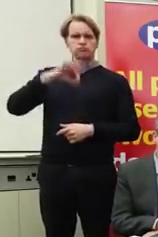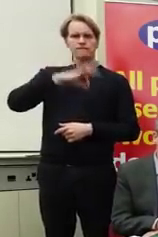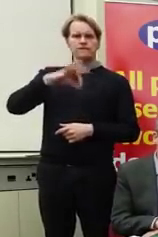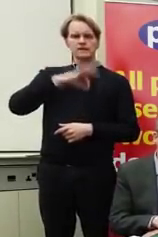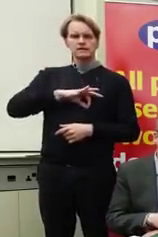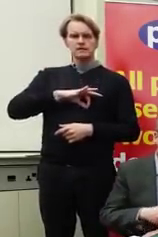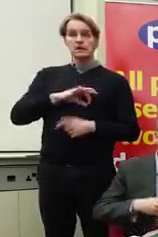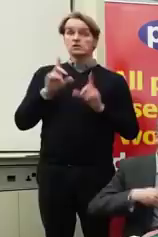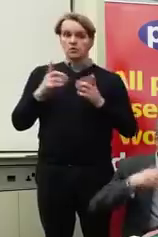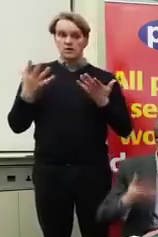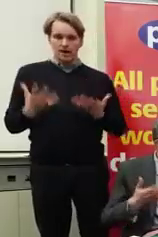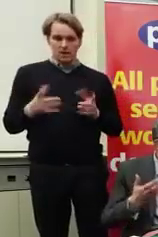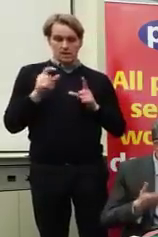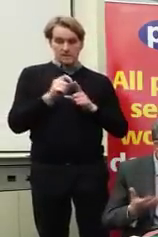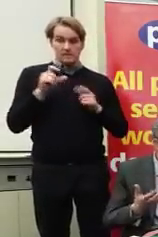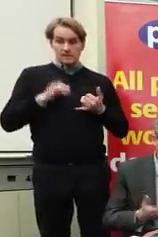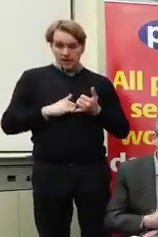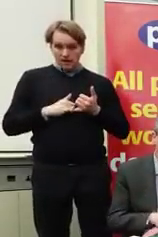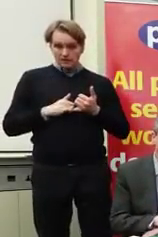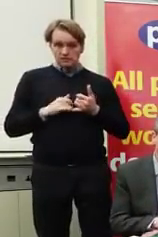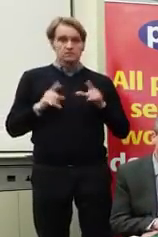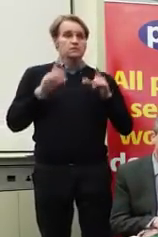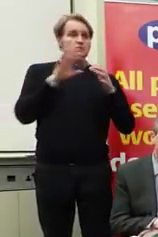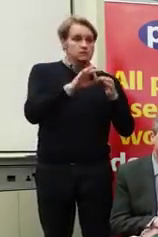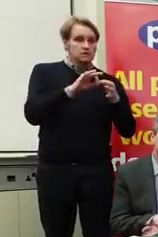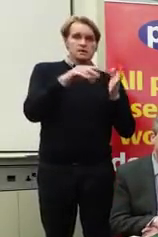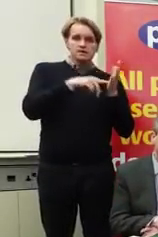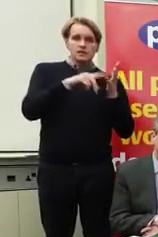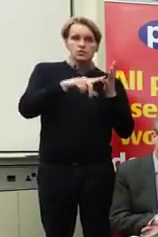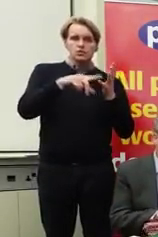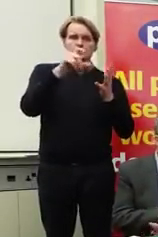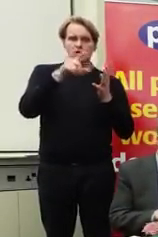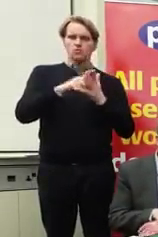the TUC to revamp an anti privatisation campaign and I'm happy to